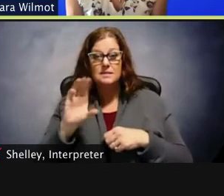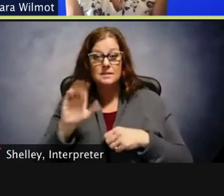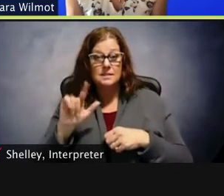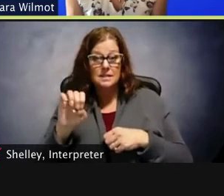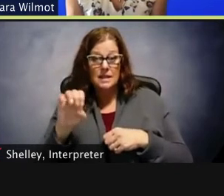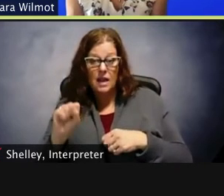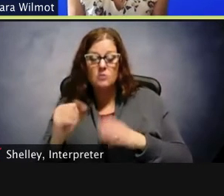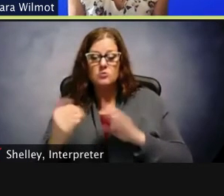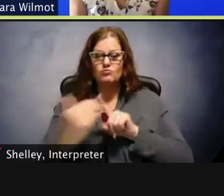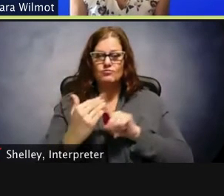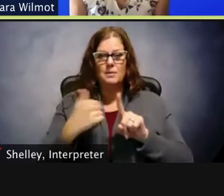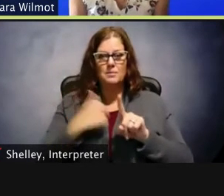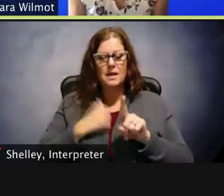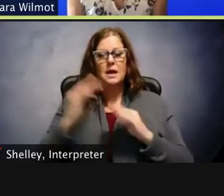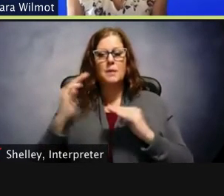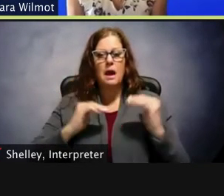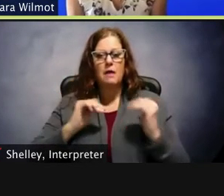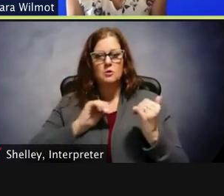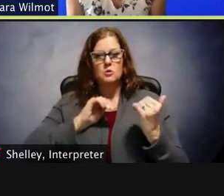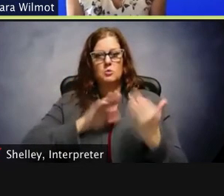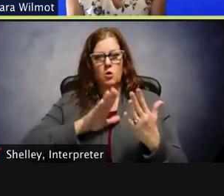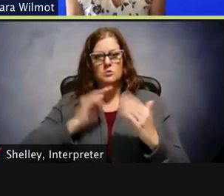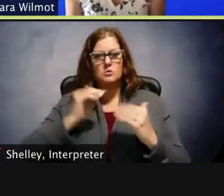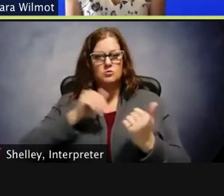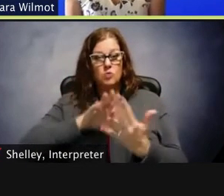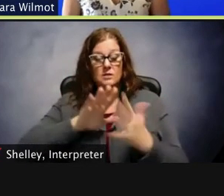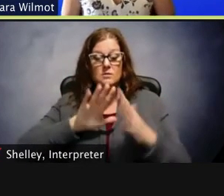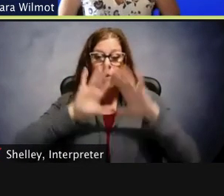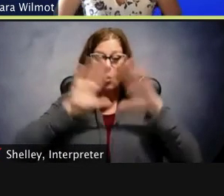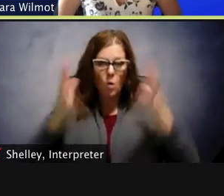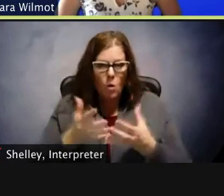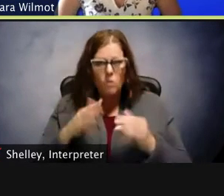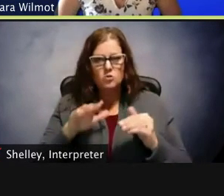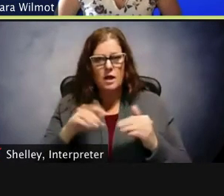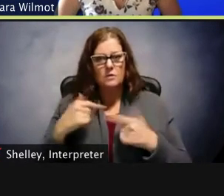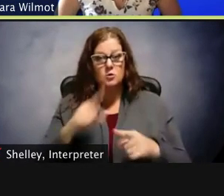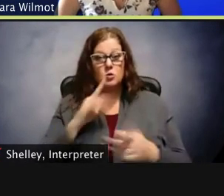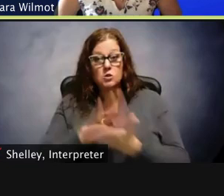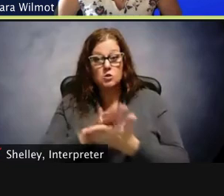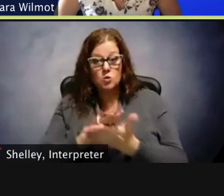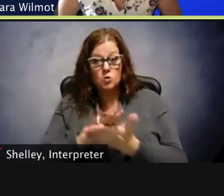have a balanced approach that address the whole child at school, in the home, and the community.